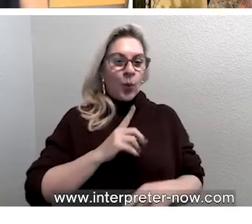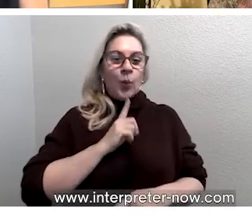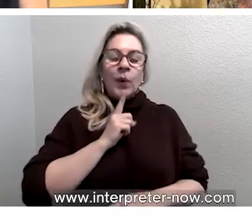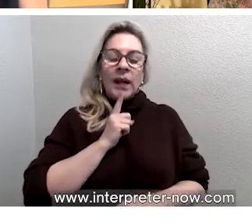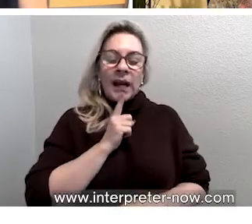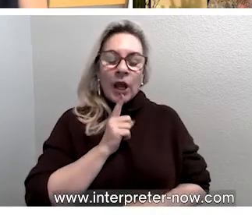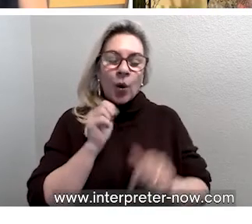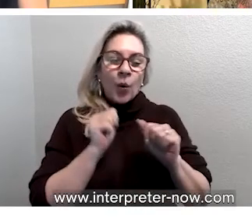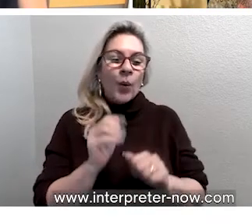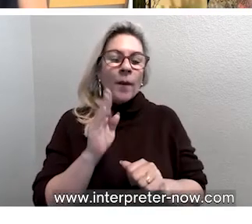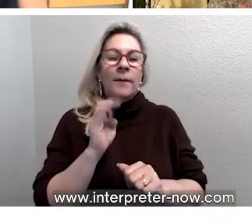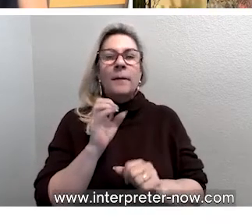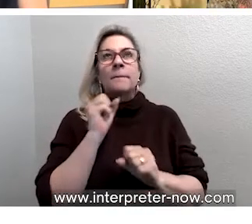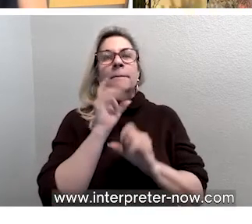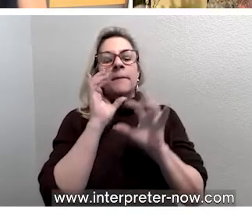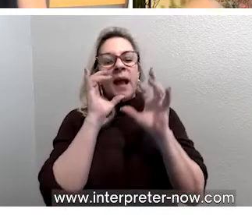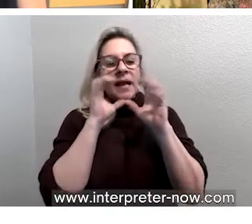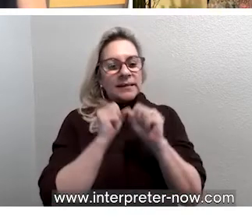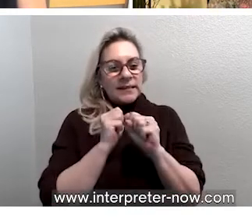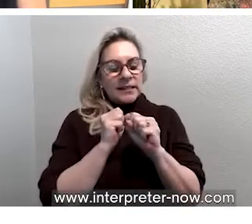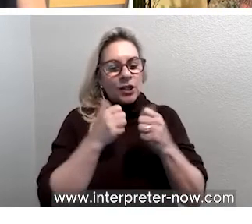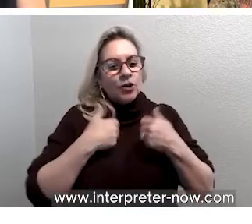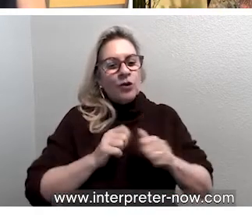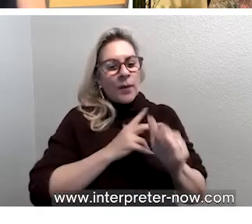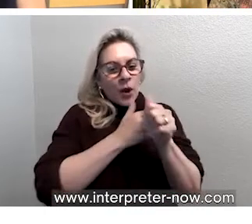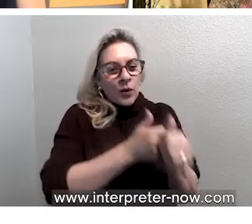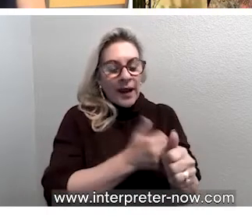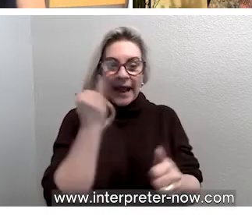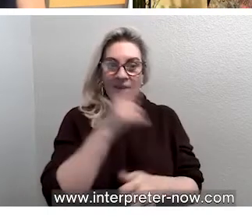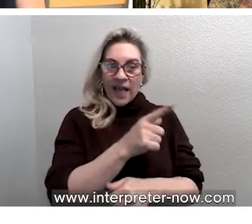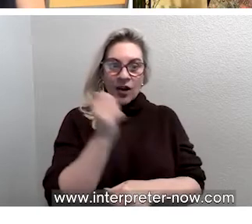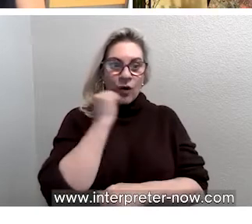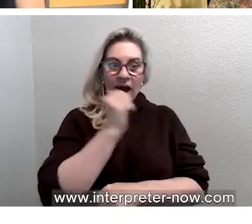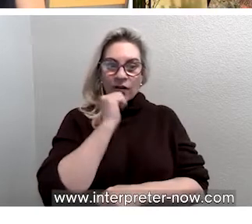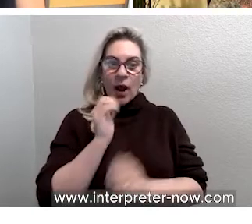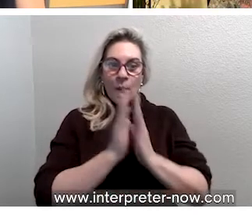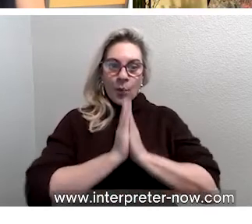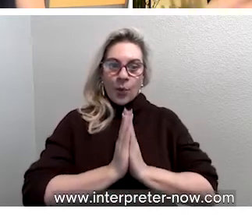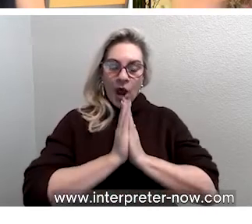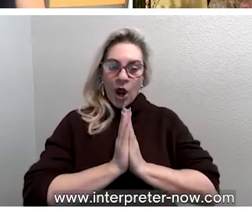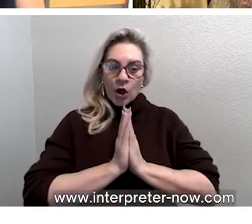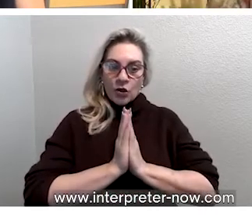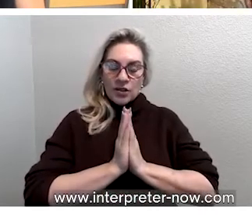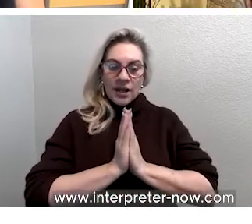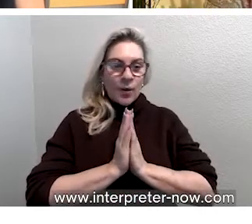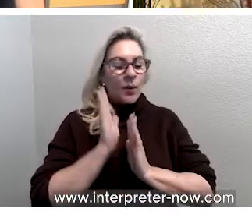can be accommodating. If they do do their daily prayers, that there is ideally a prayer space.